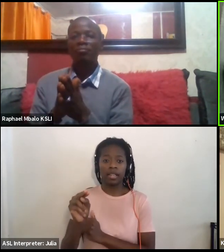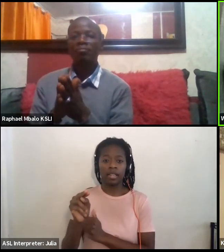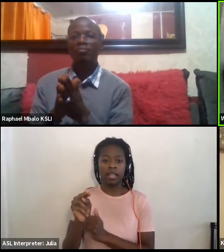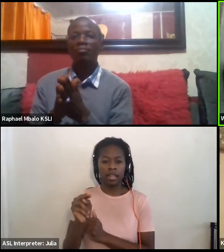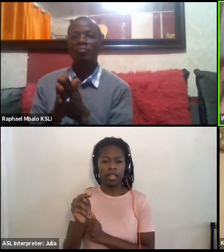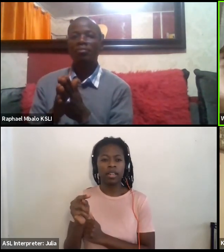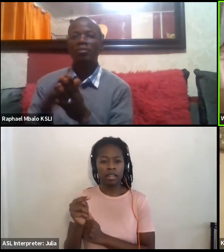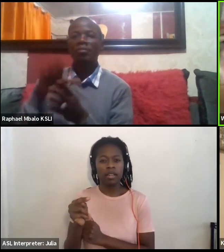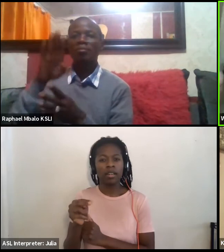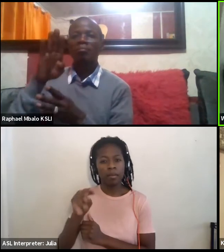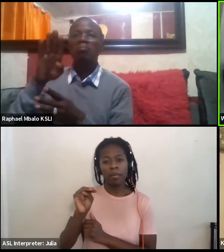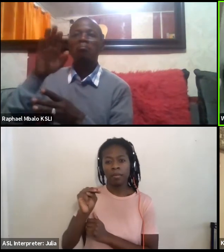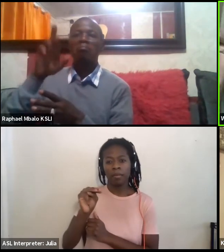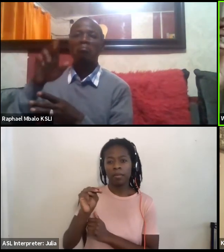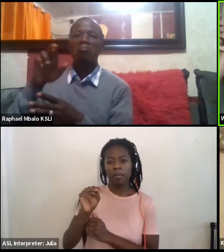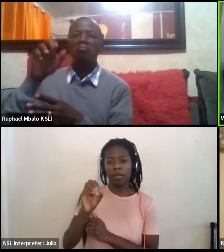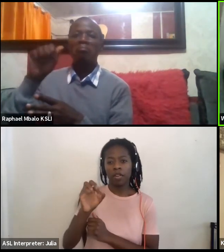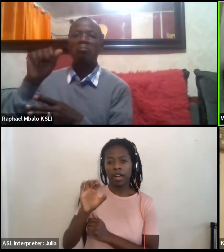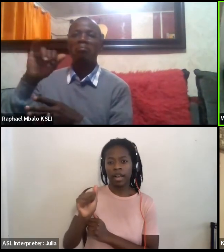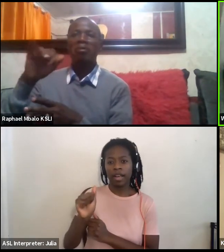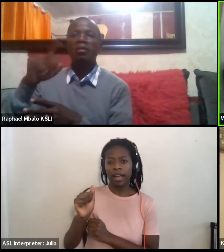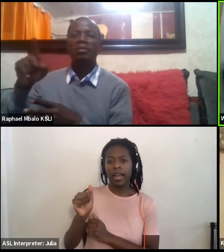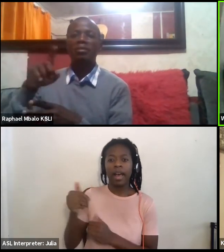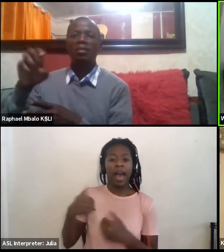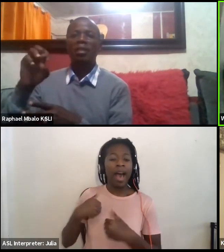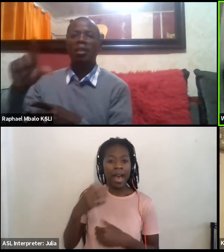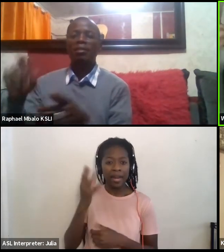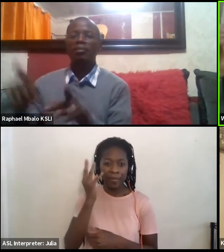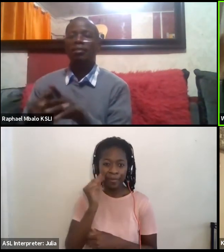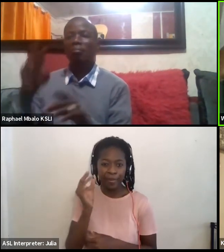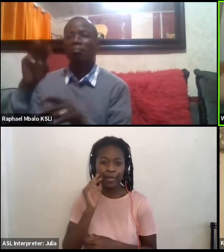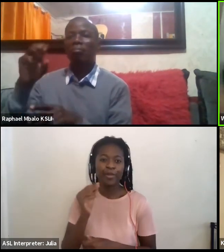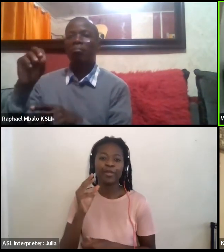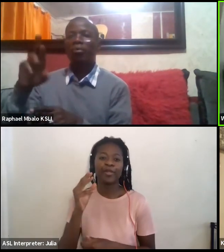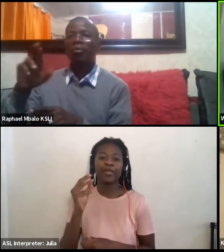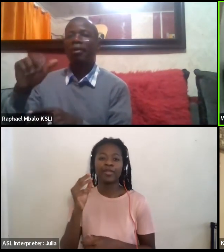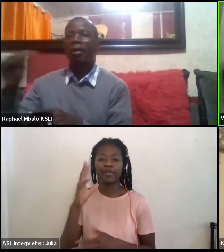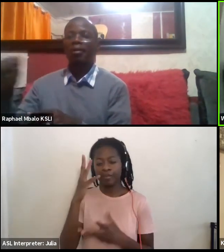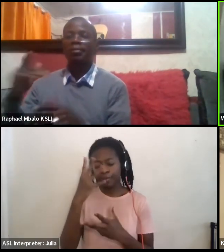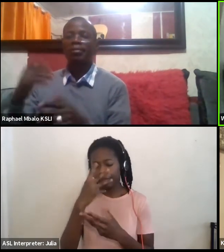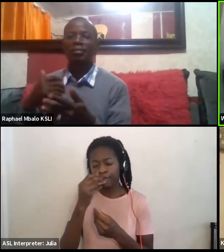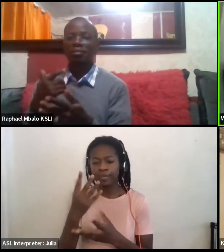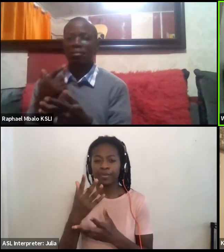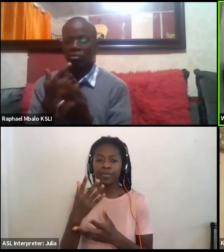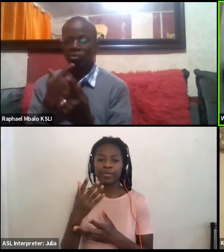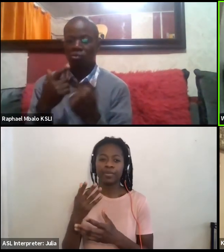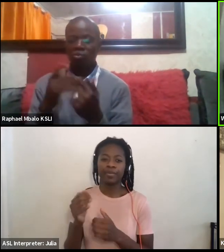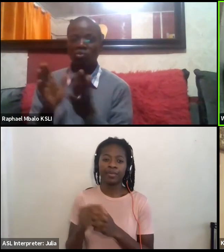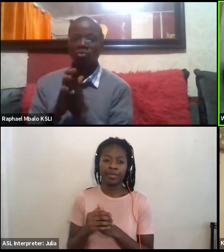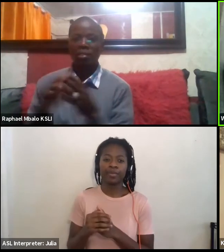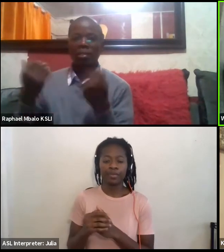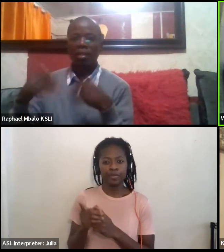where she'd have a discovery about a line after I'd talk it through with an actor, and then she'd be like,